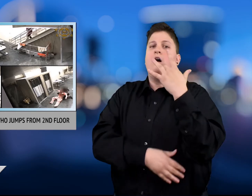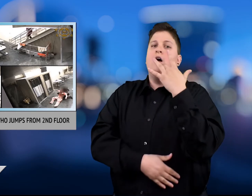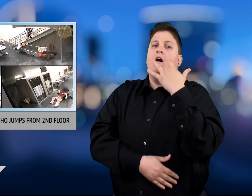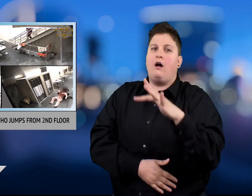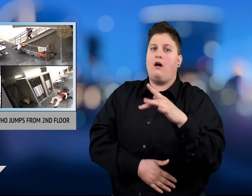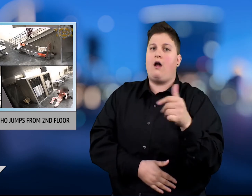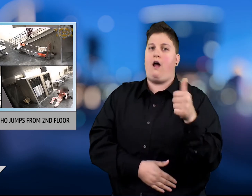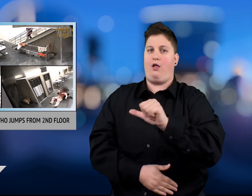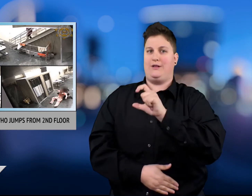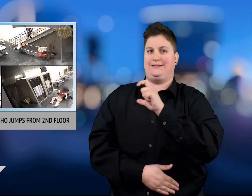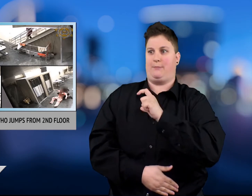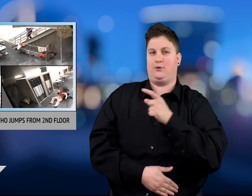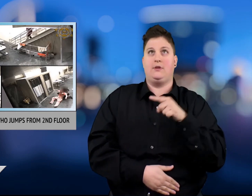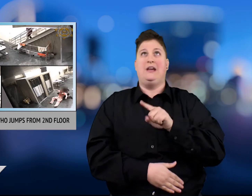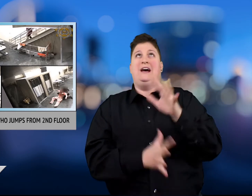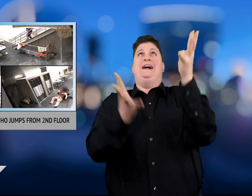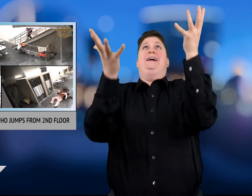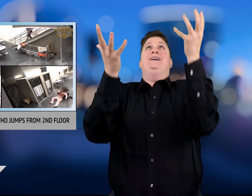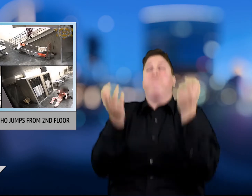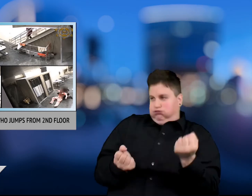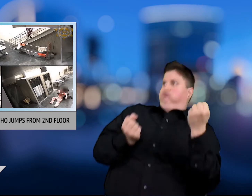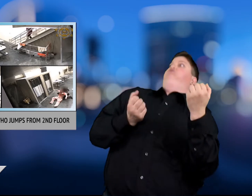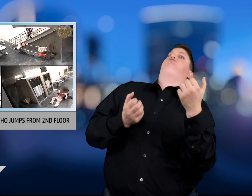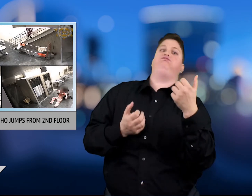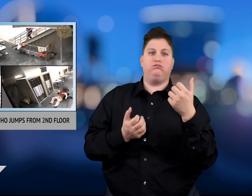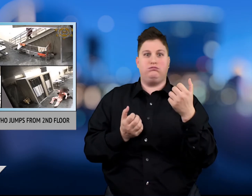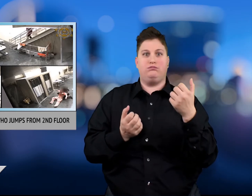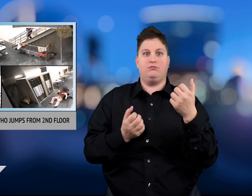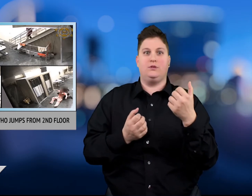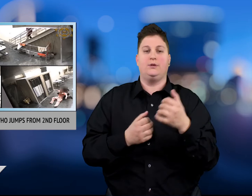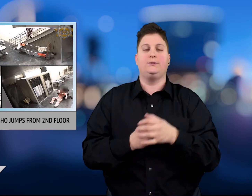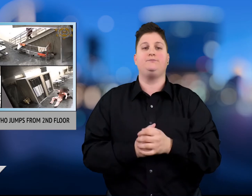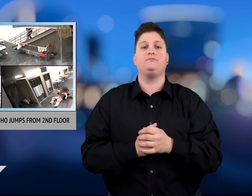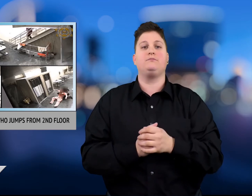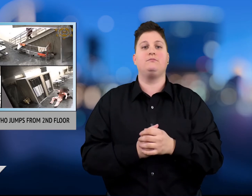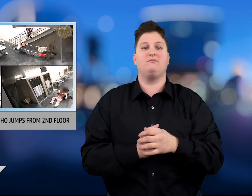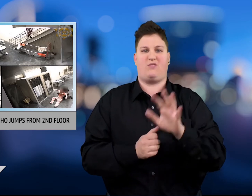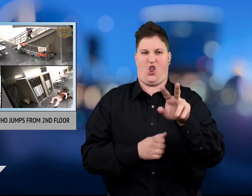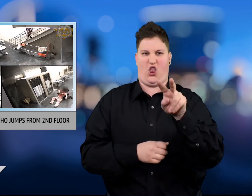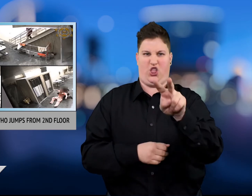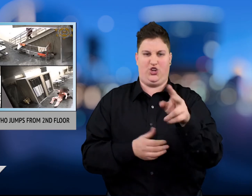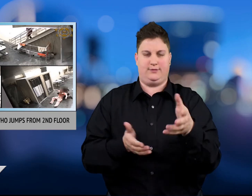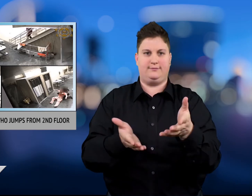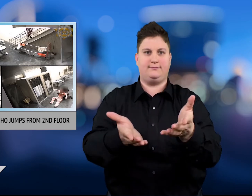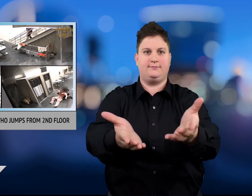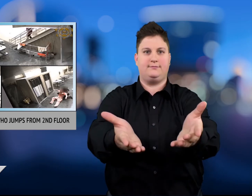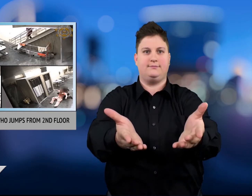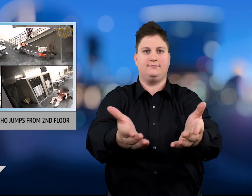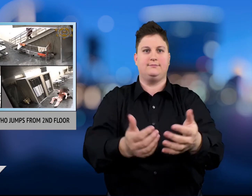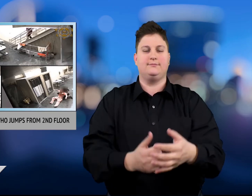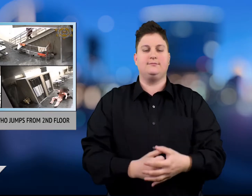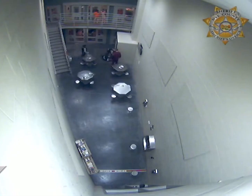Another deputy, watching from below, caught him -- cushioning his fall. Take a look.